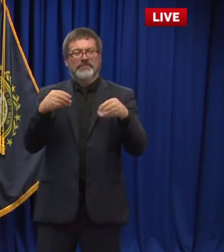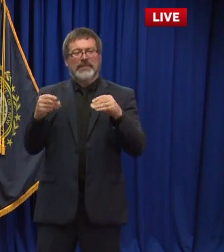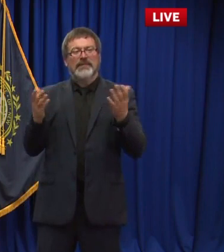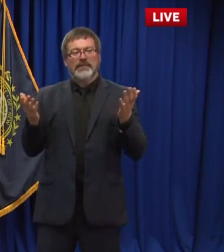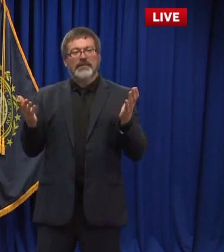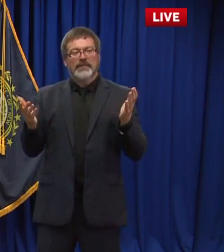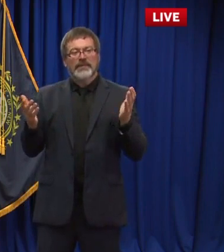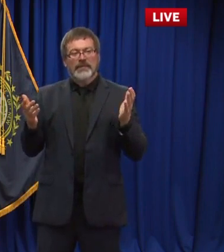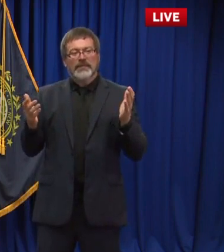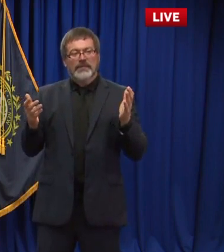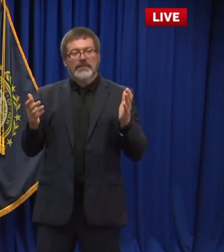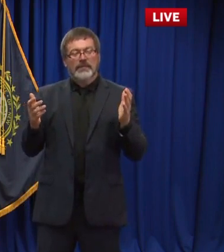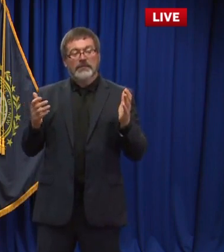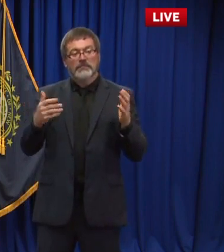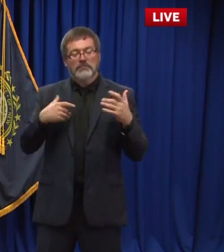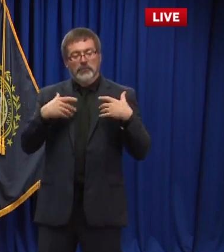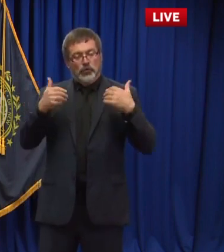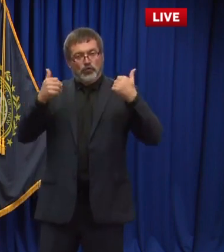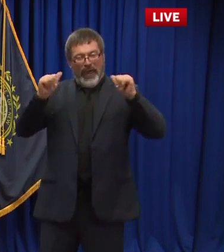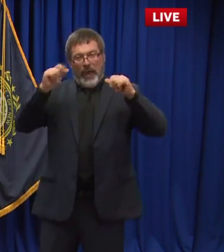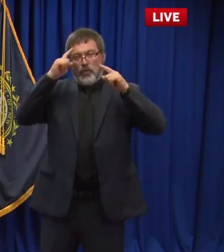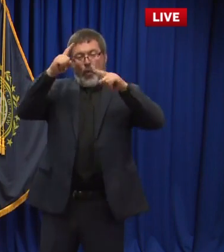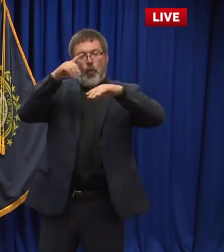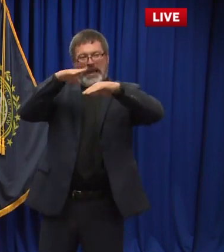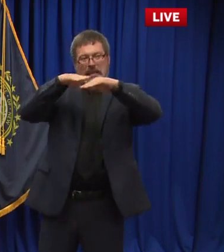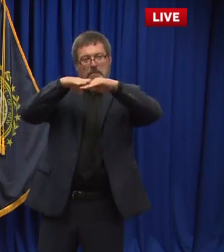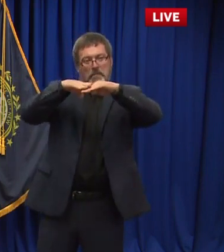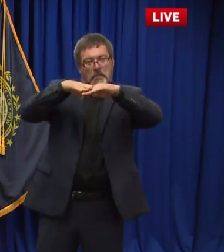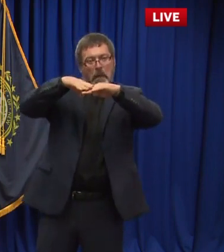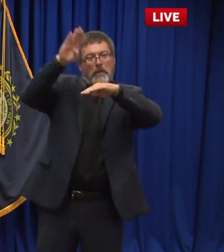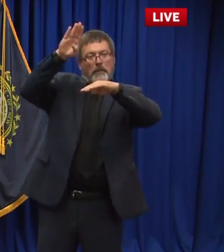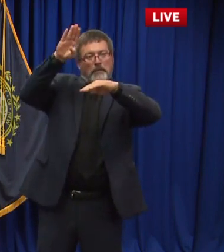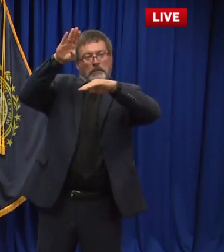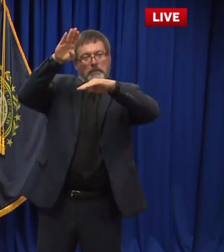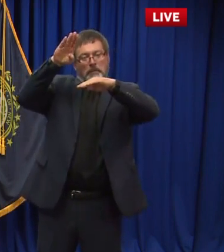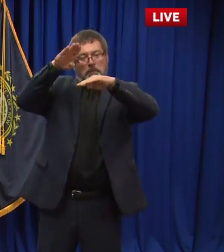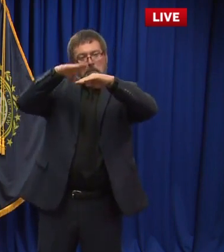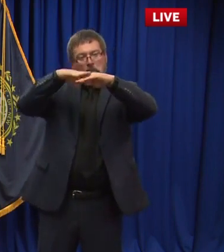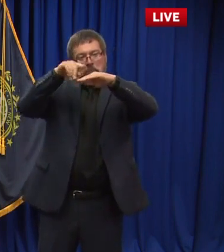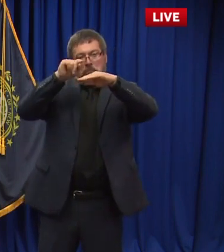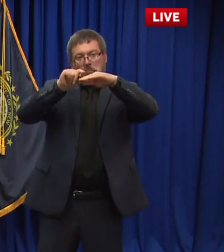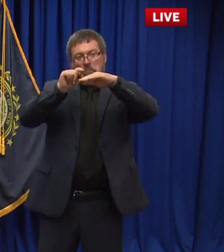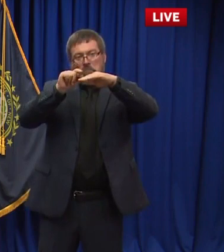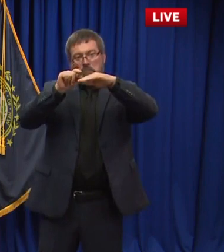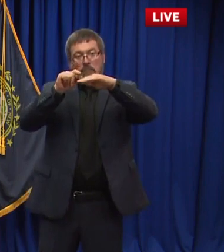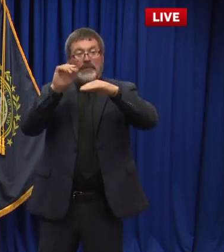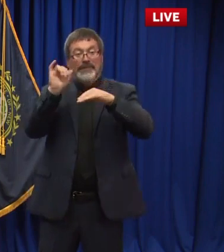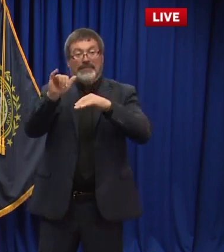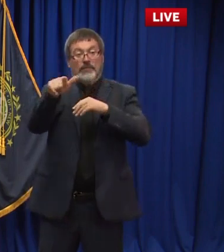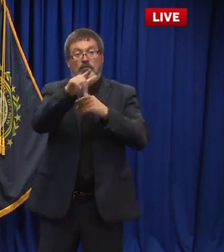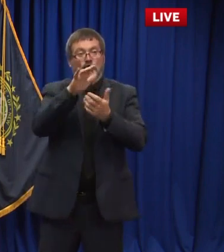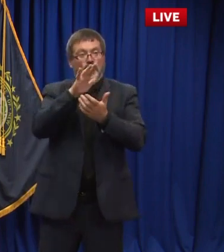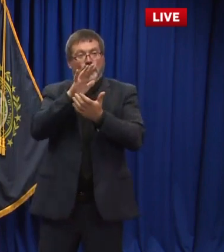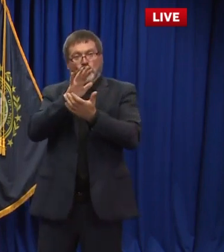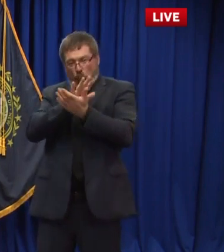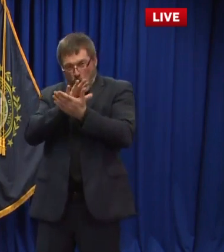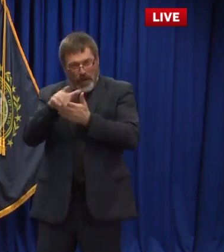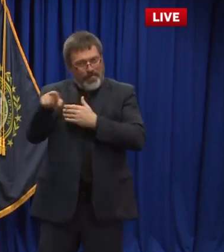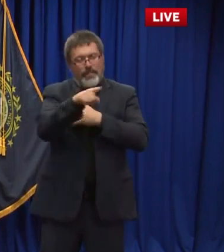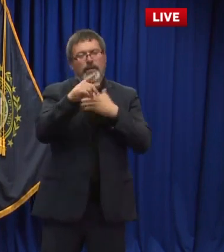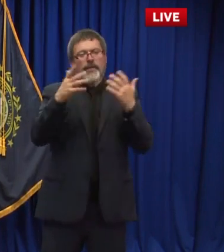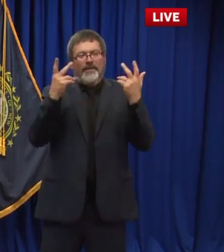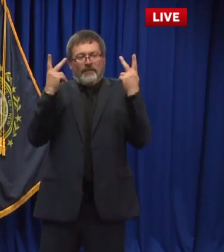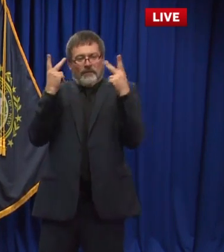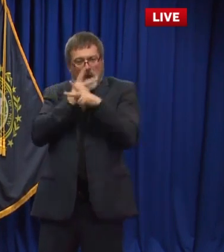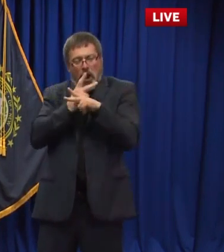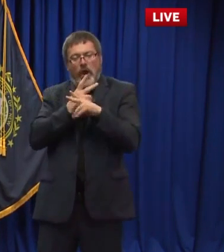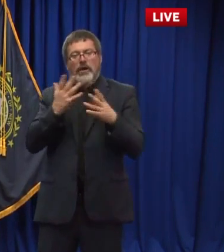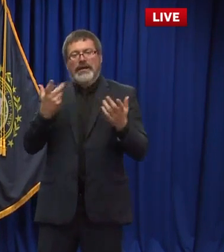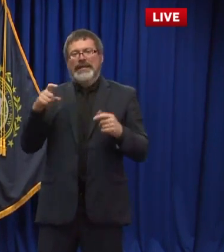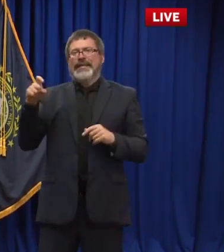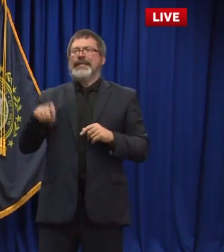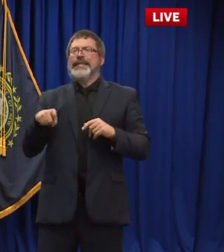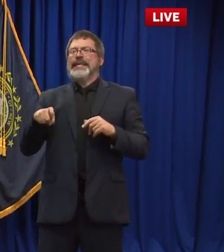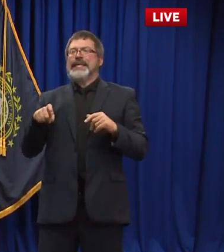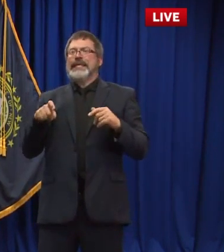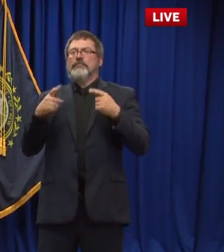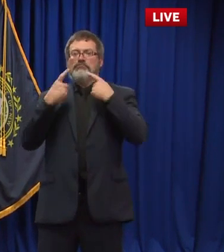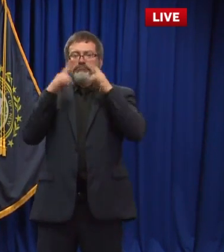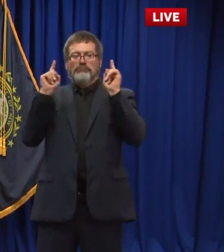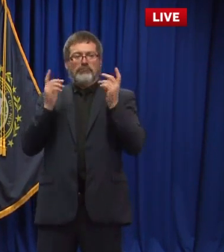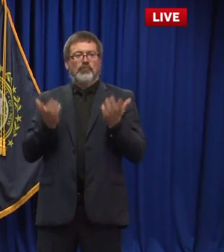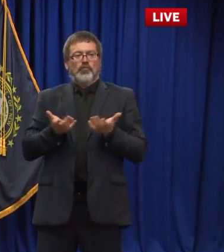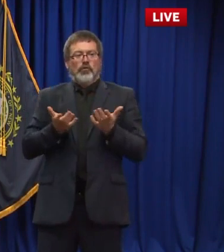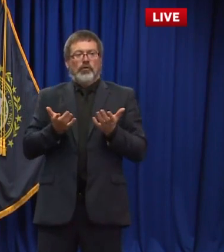TO MAINTAIN, SO THERE NEEDED TO BE THE FLEXIBILITY AND WHAT WE TRY TO DO WAS SET SOME MINIMUM BASELINE SCHOOL DISTRICTS CAN WORK OFF OF.